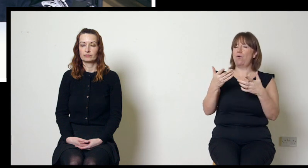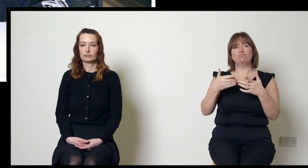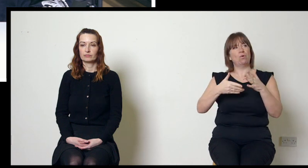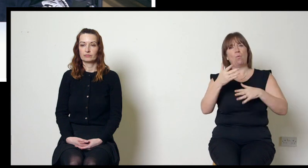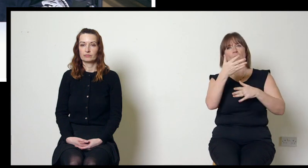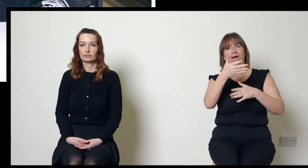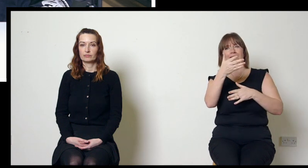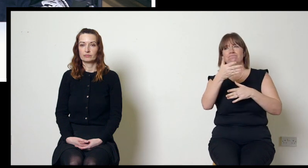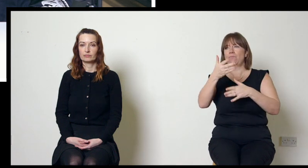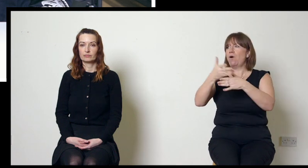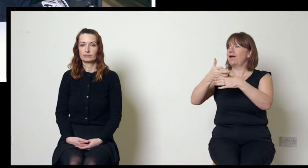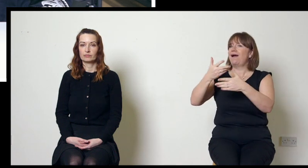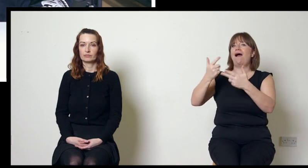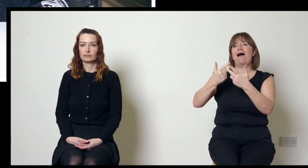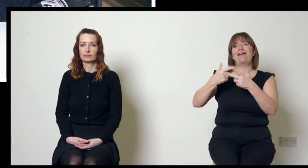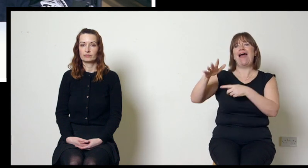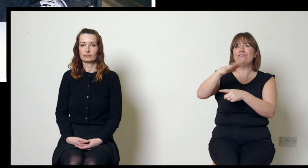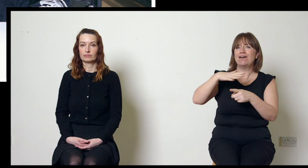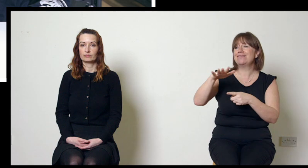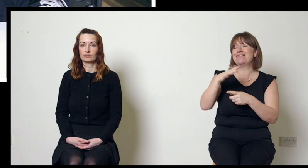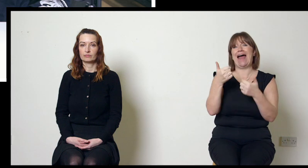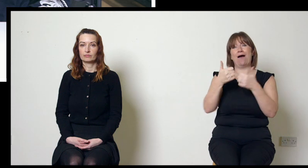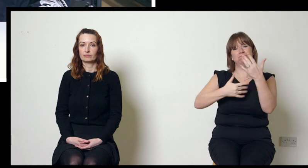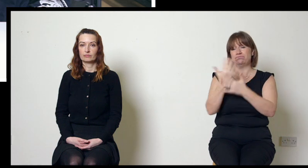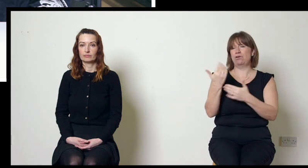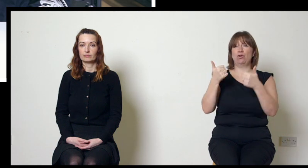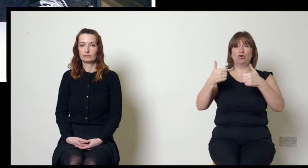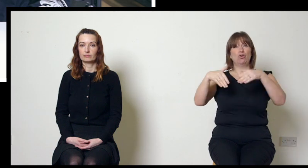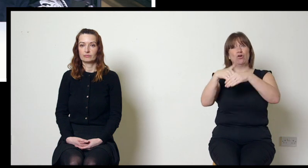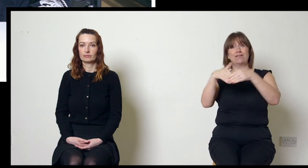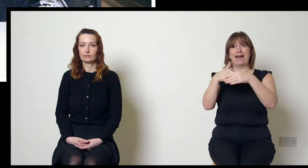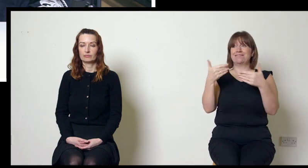That's how we grow good content that is relevant to people's lives and is fully accessible for people.